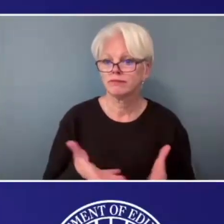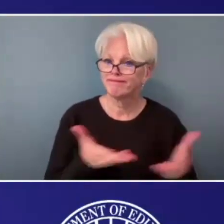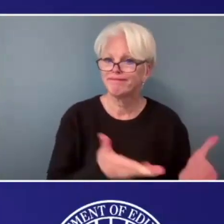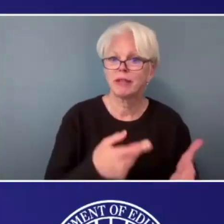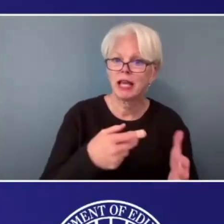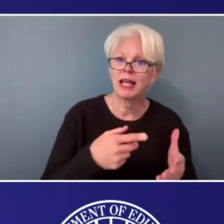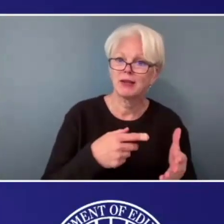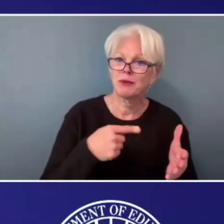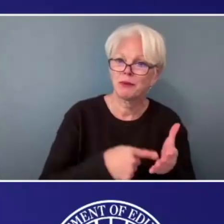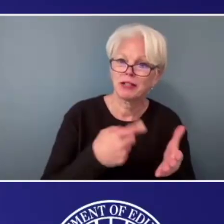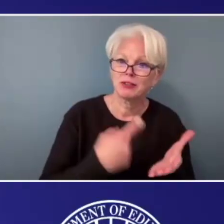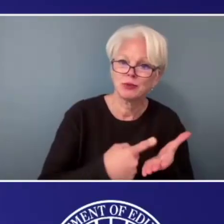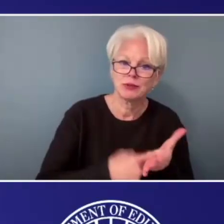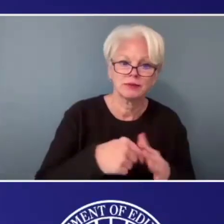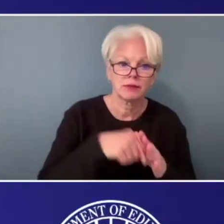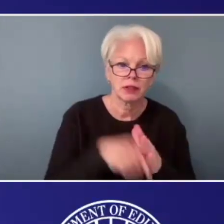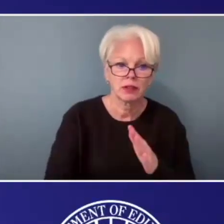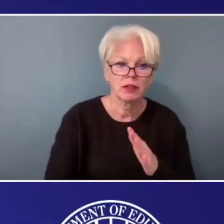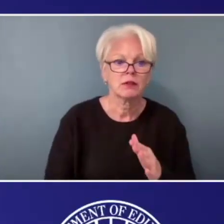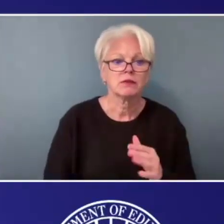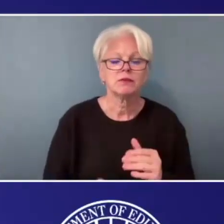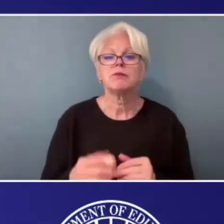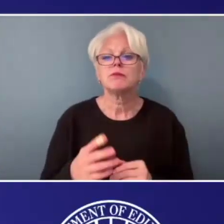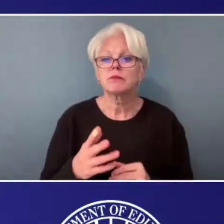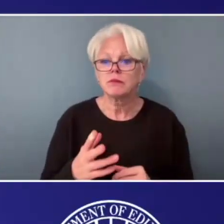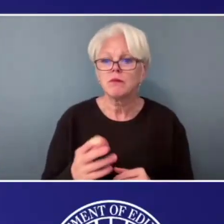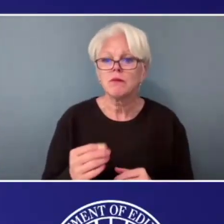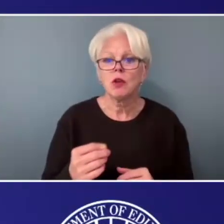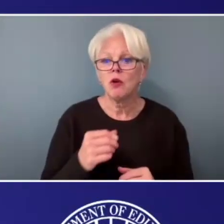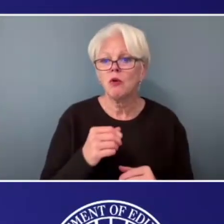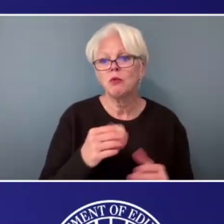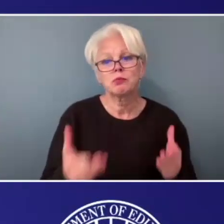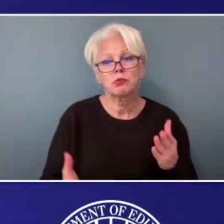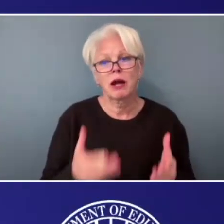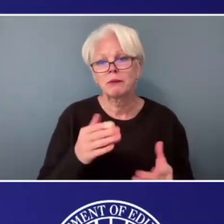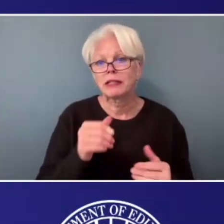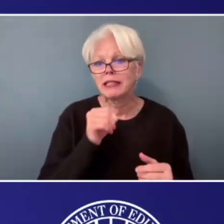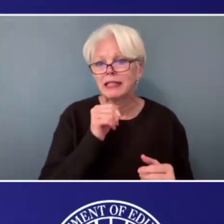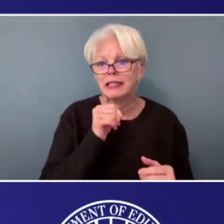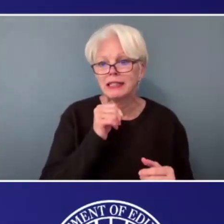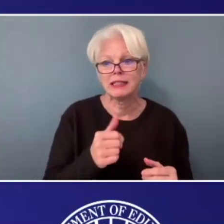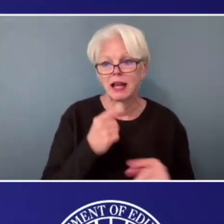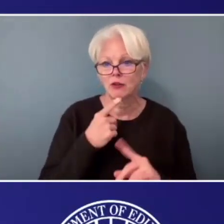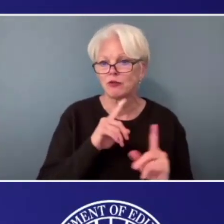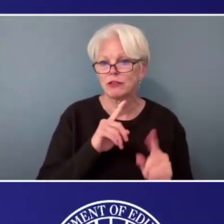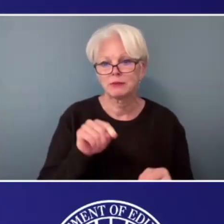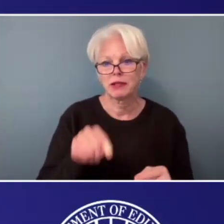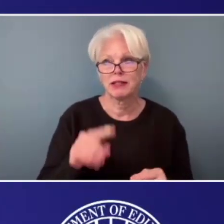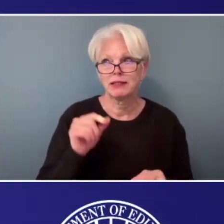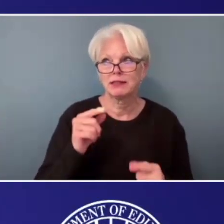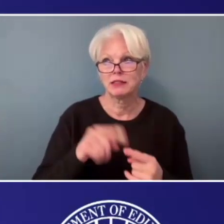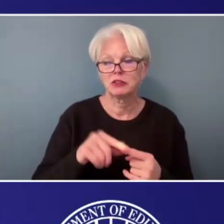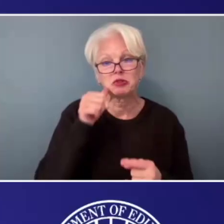We're not able to get to this probably in the morning. It will be more likely tomorrow afternoon or even on Thursday.